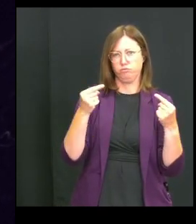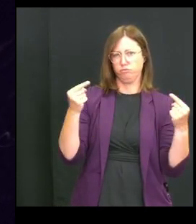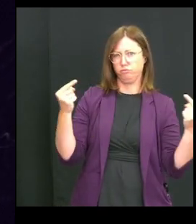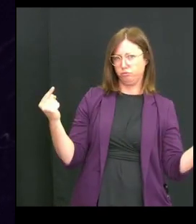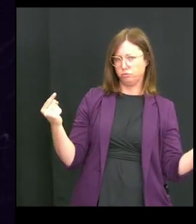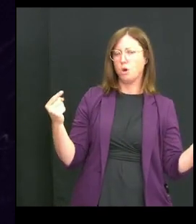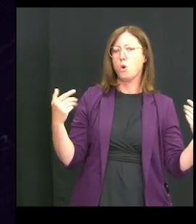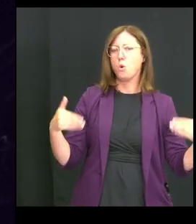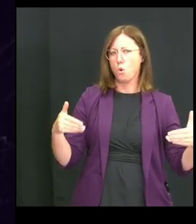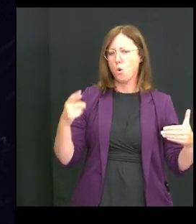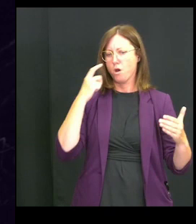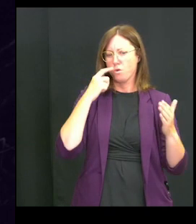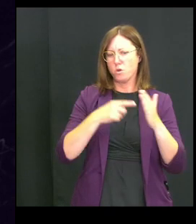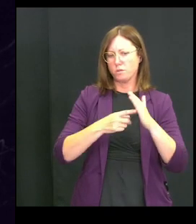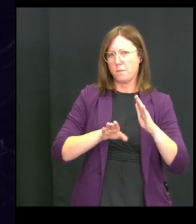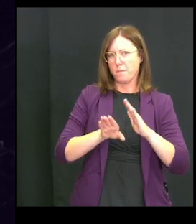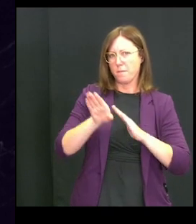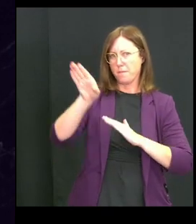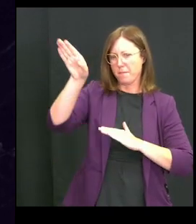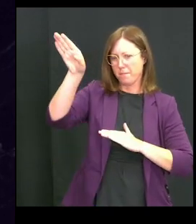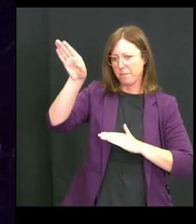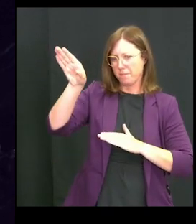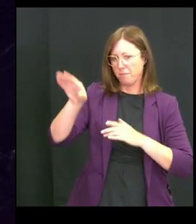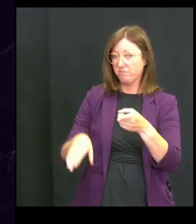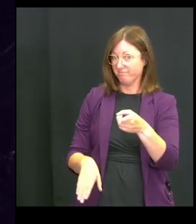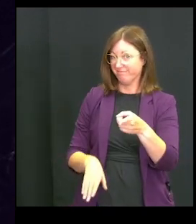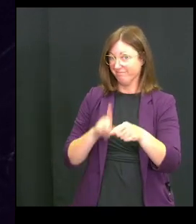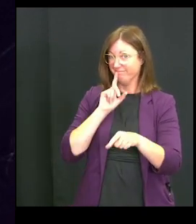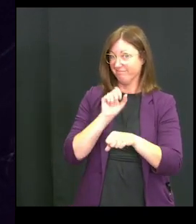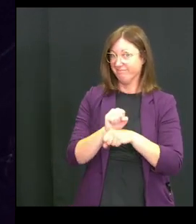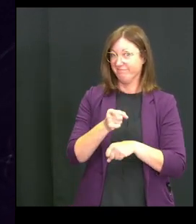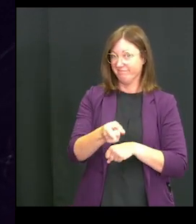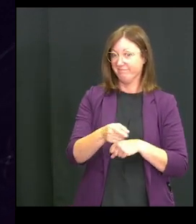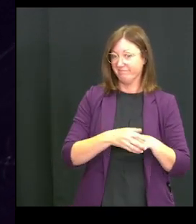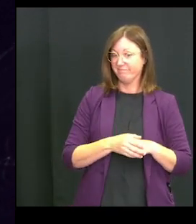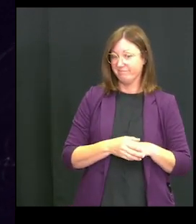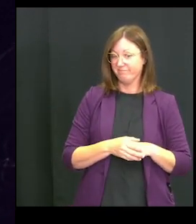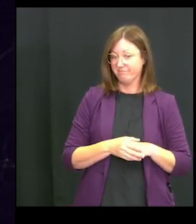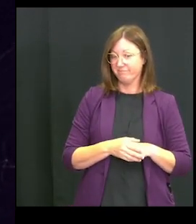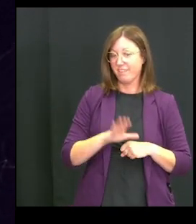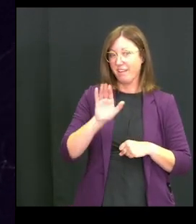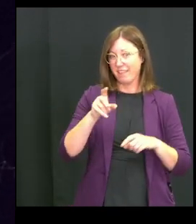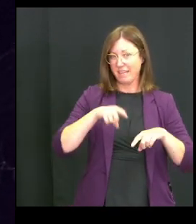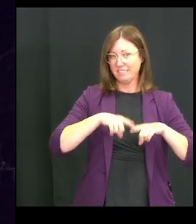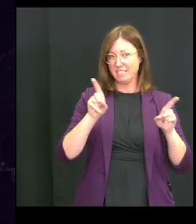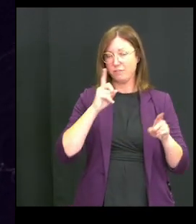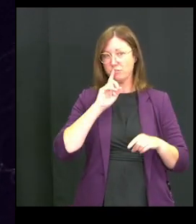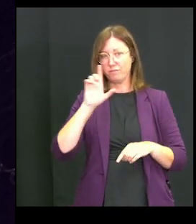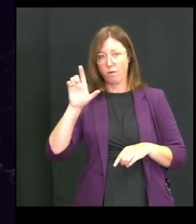And this is exactly what we see. The ideological differences between the Liberals and Conservatives